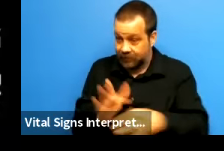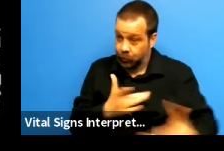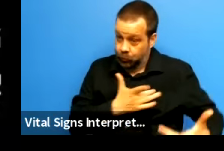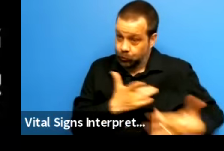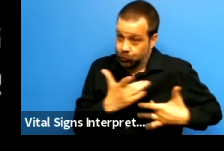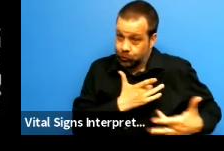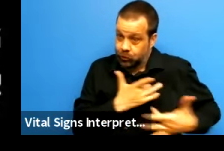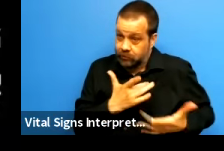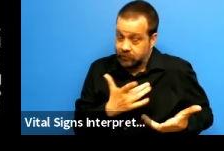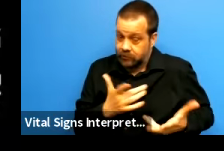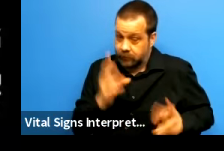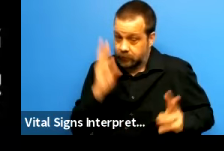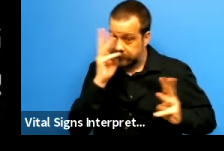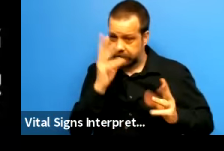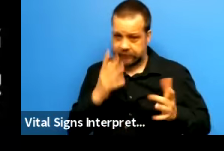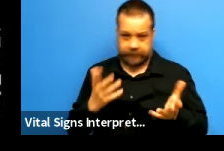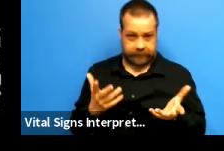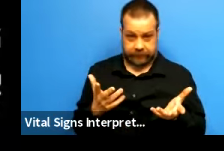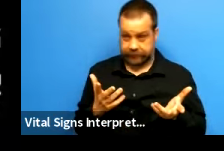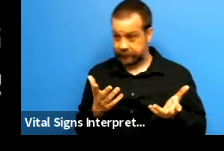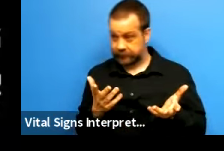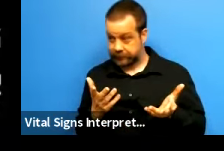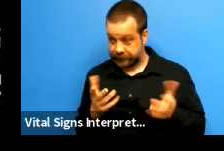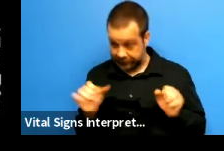and whether or not they can even sustain their business.